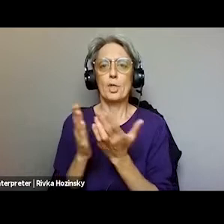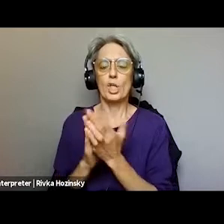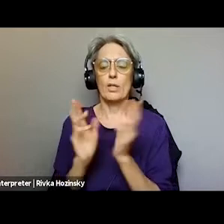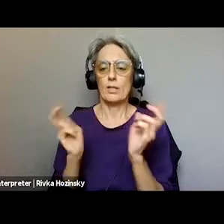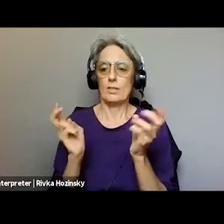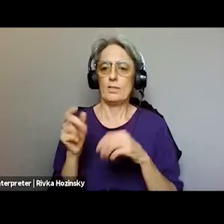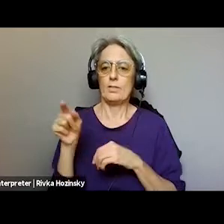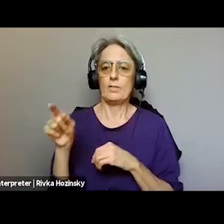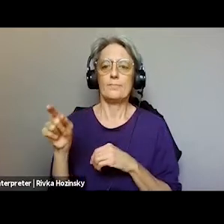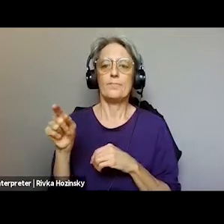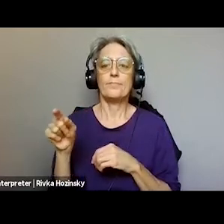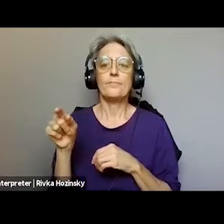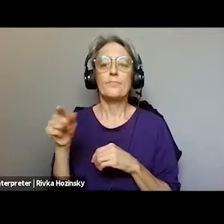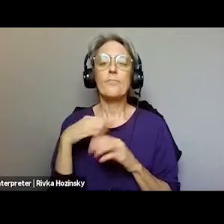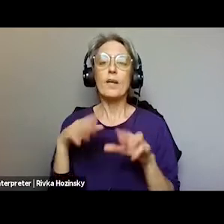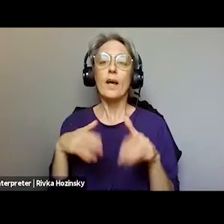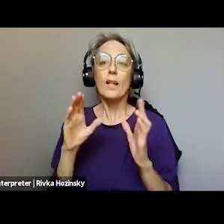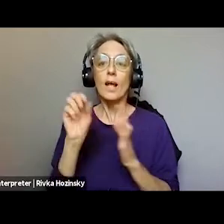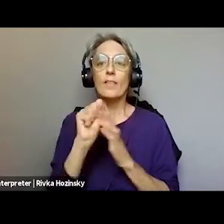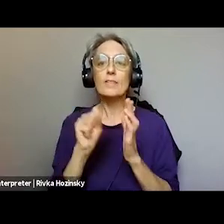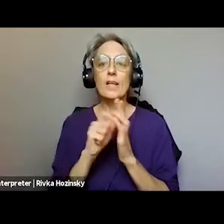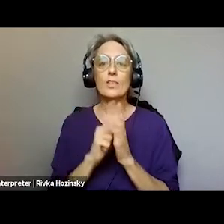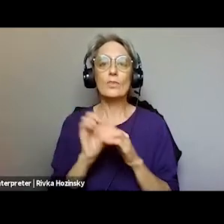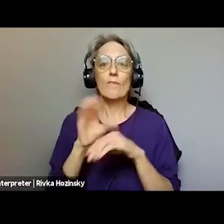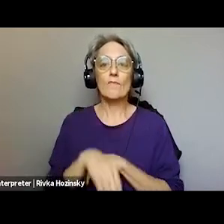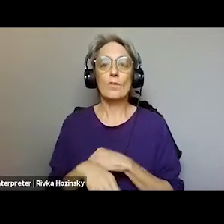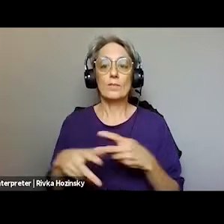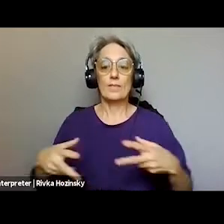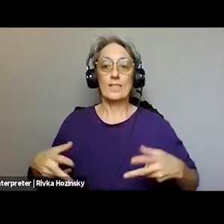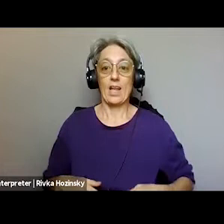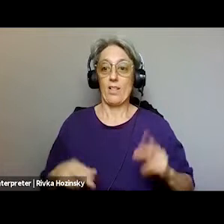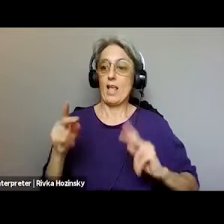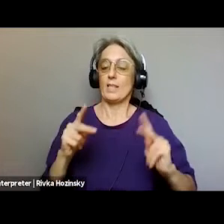governments to forcibly sterilize individuals with intellectual disability. That is a political and